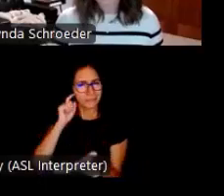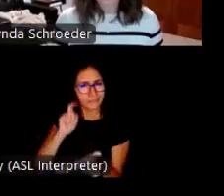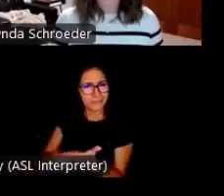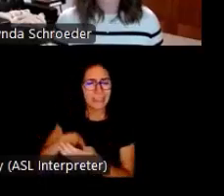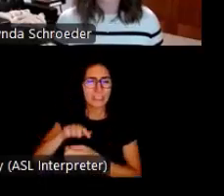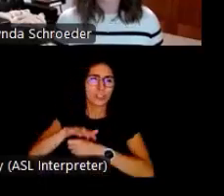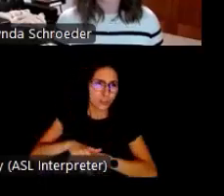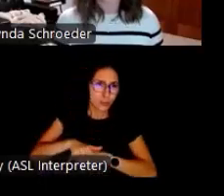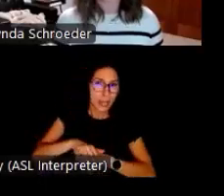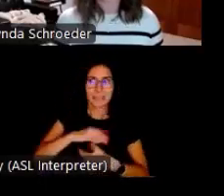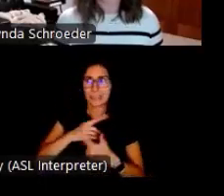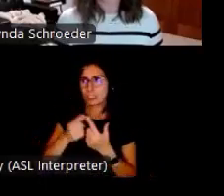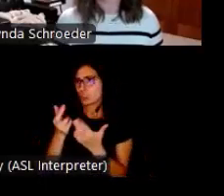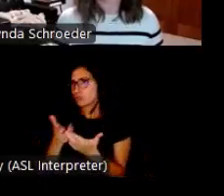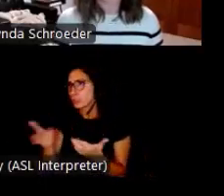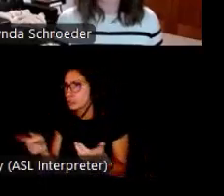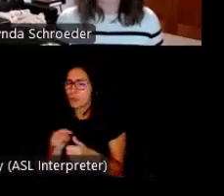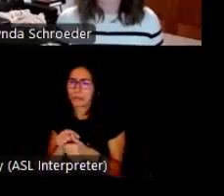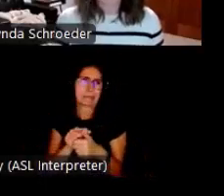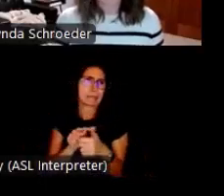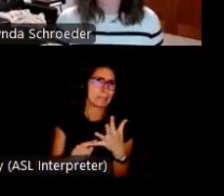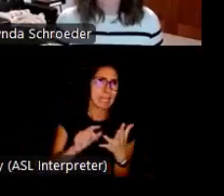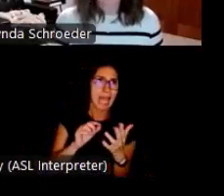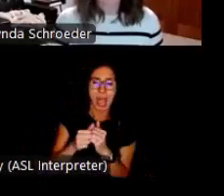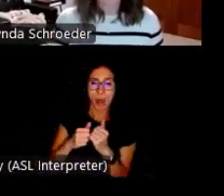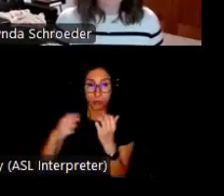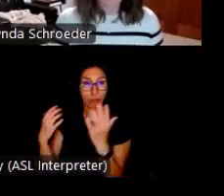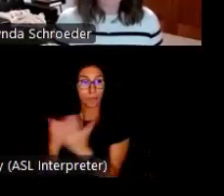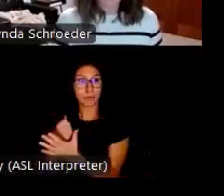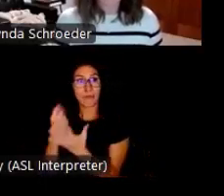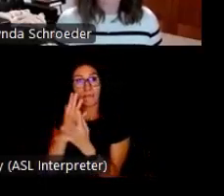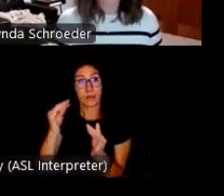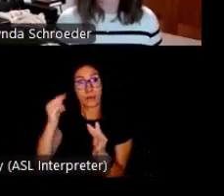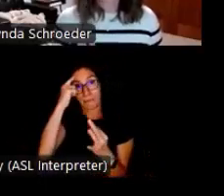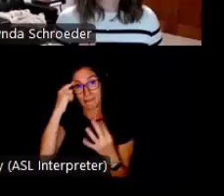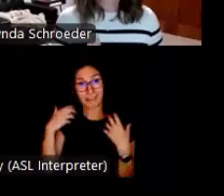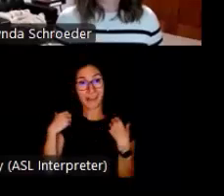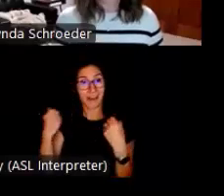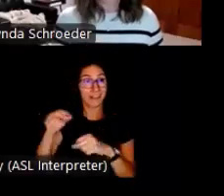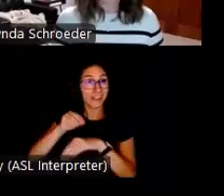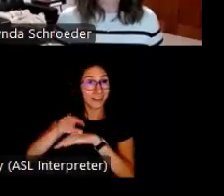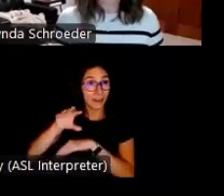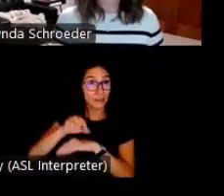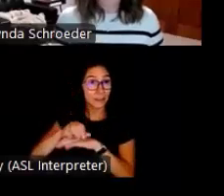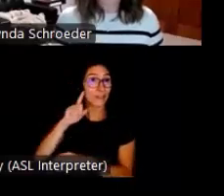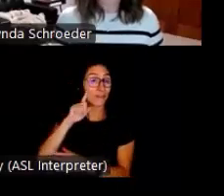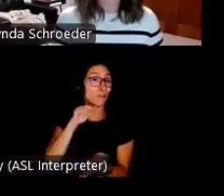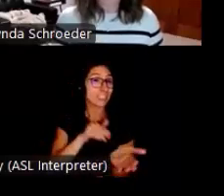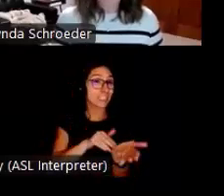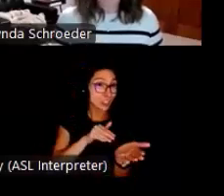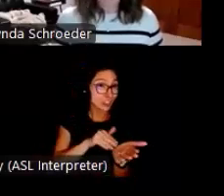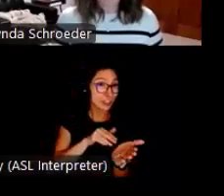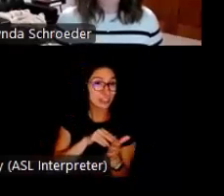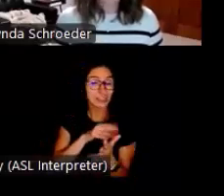of where you could turn for free mental health counseling for physicians, spaces that you could access care.